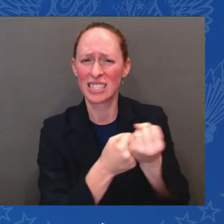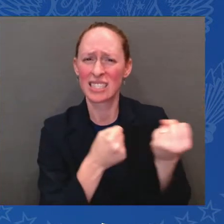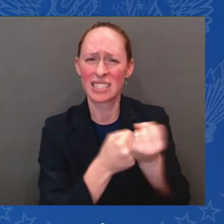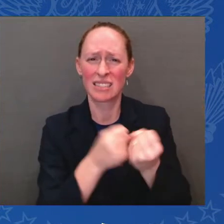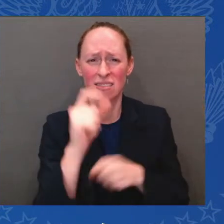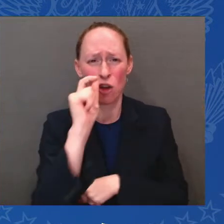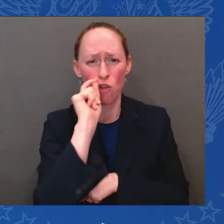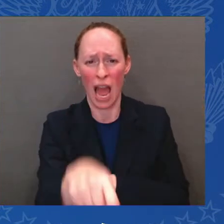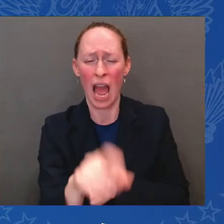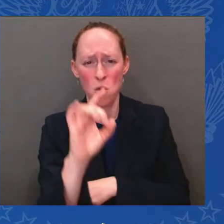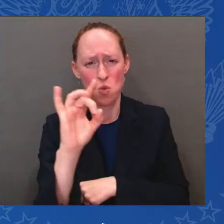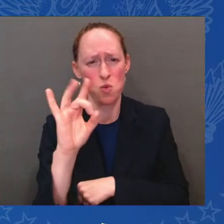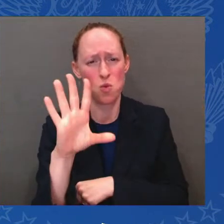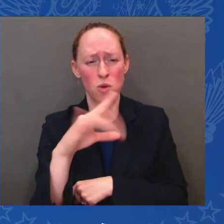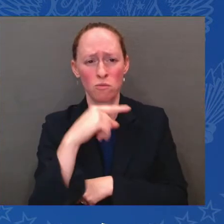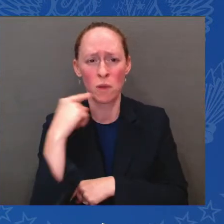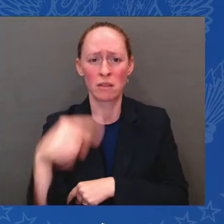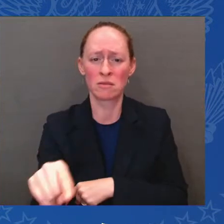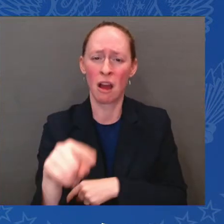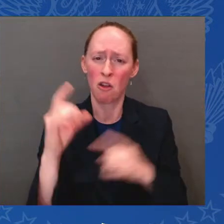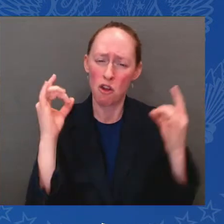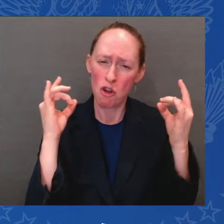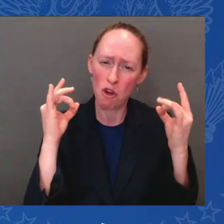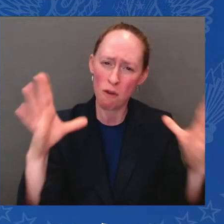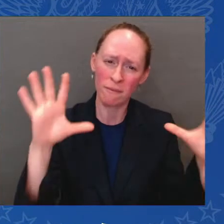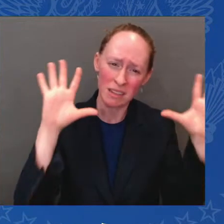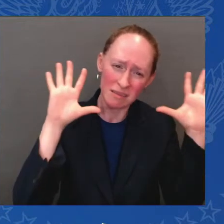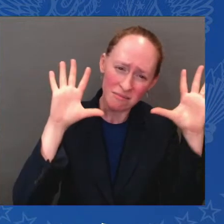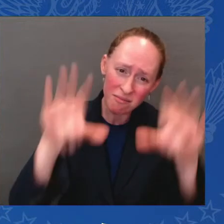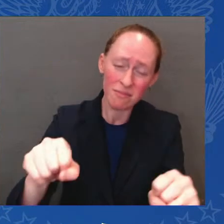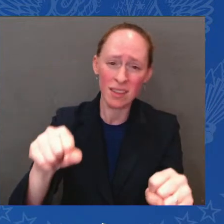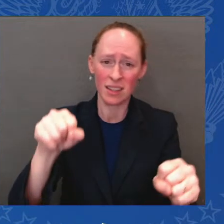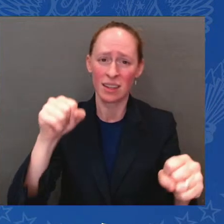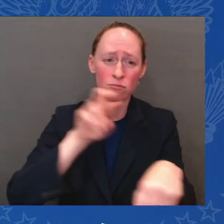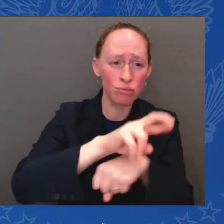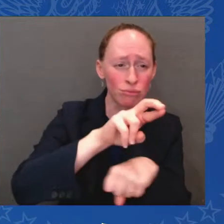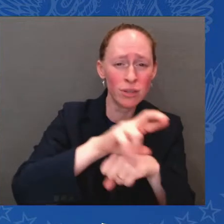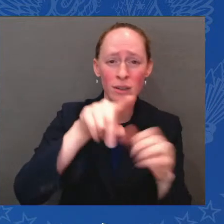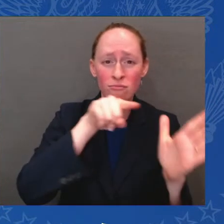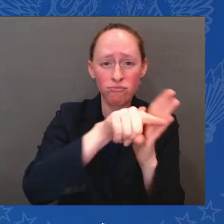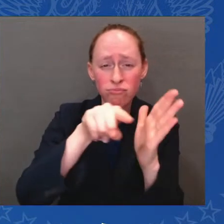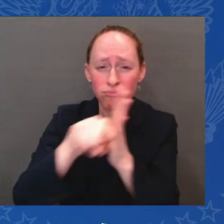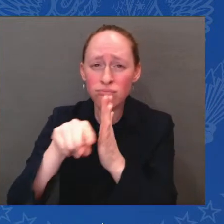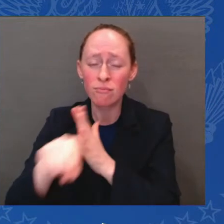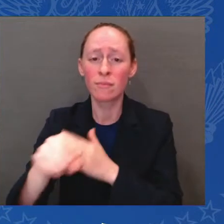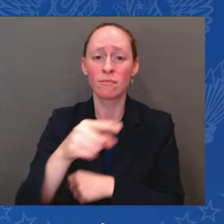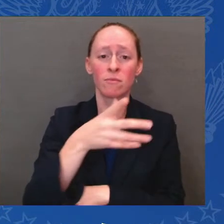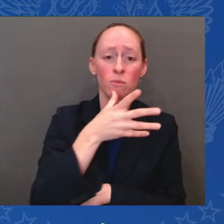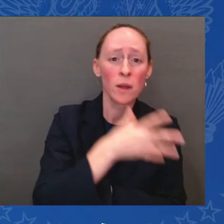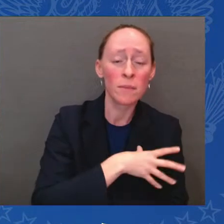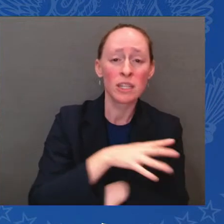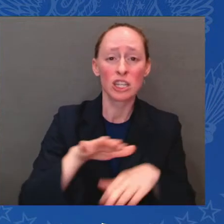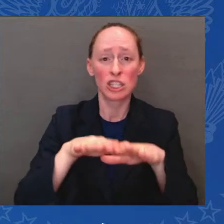there's no Ukraine funding in this agreement. Despite that, I did not believe we could let millions of Americans